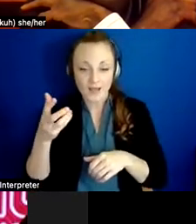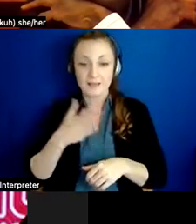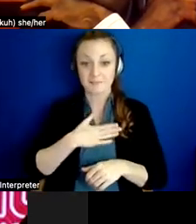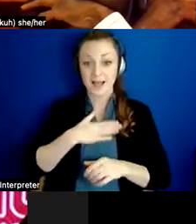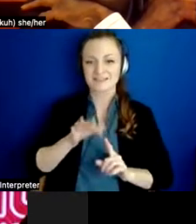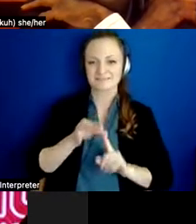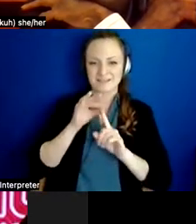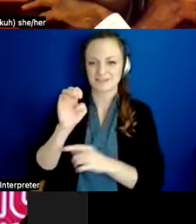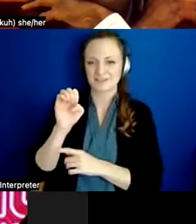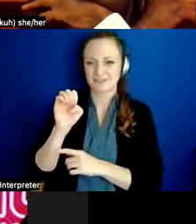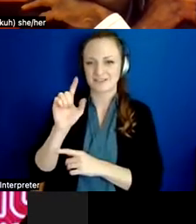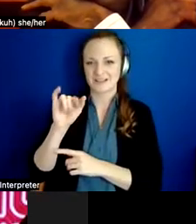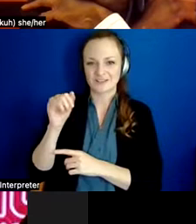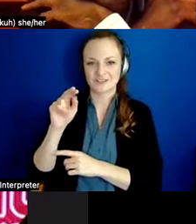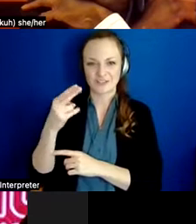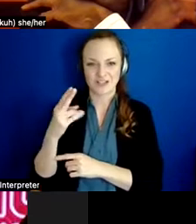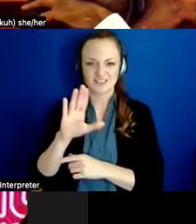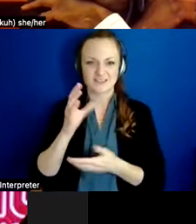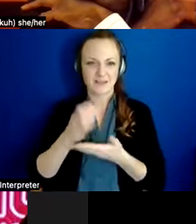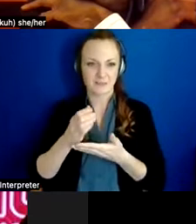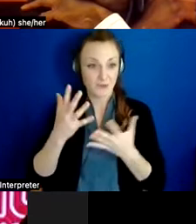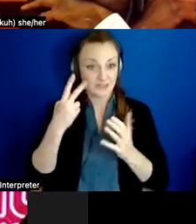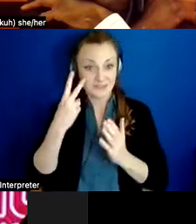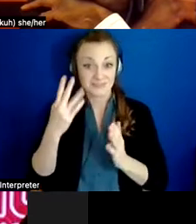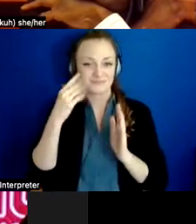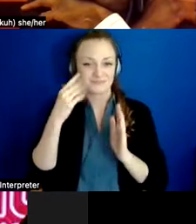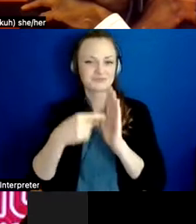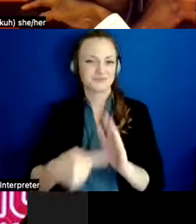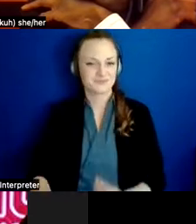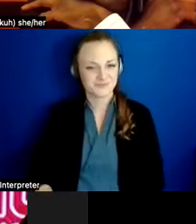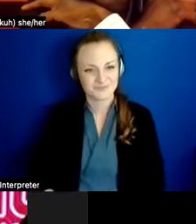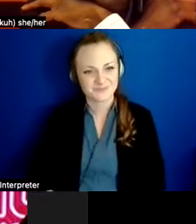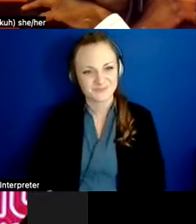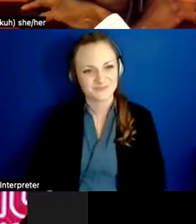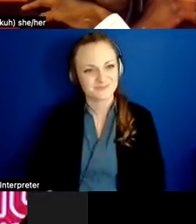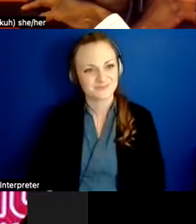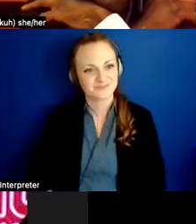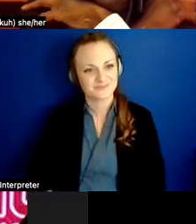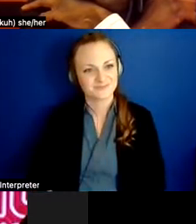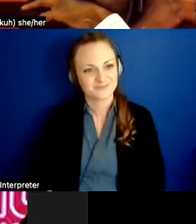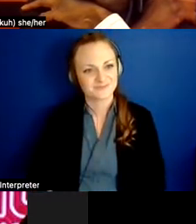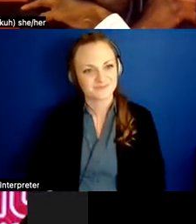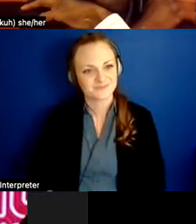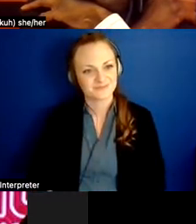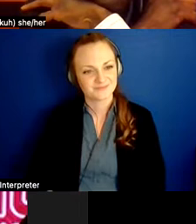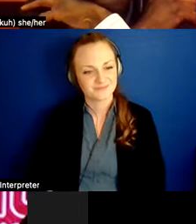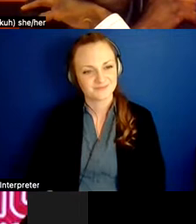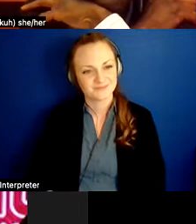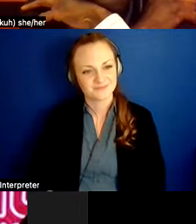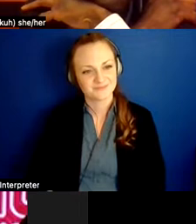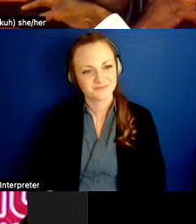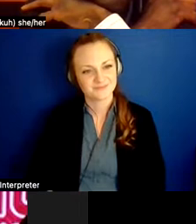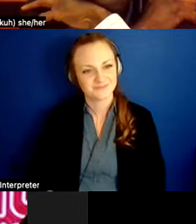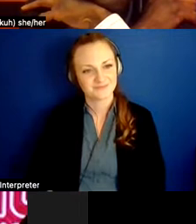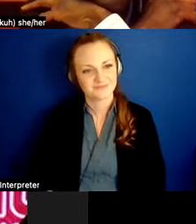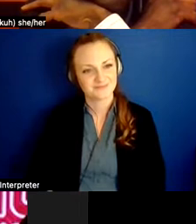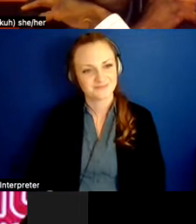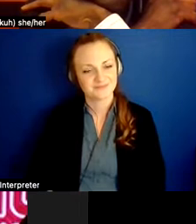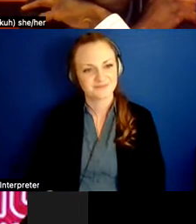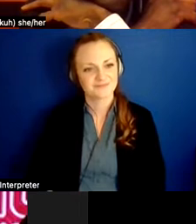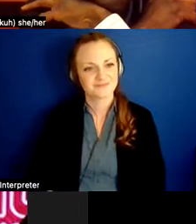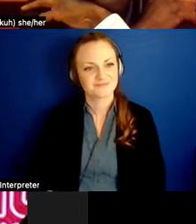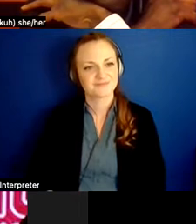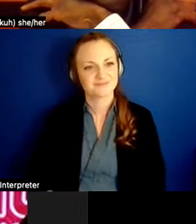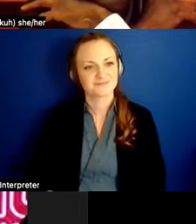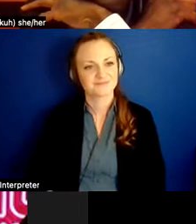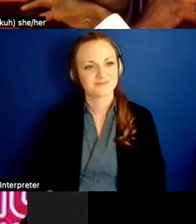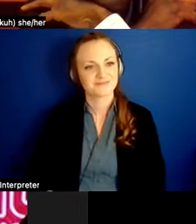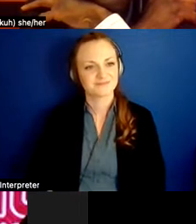cup i'll show it to you. 20:08:12 So this is the cup that we use it's